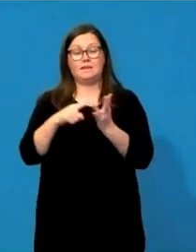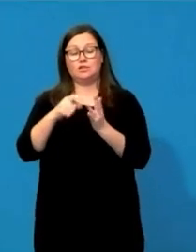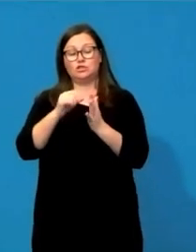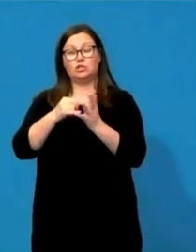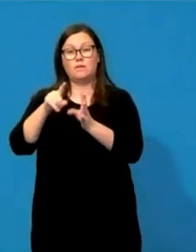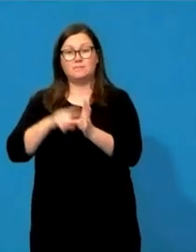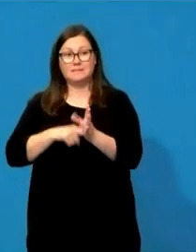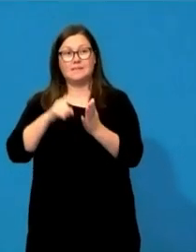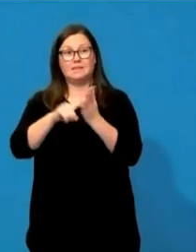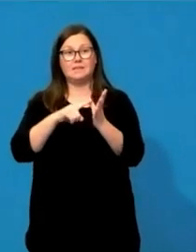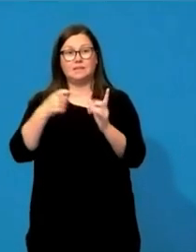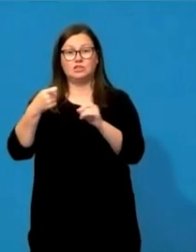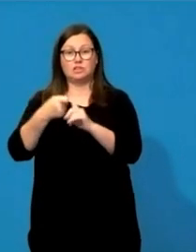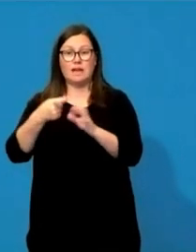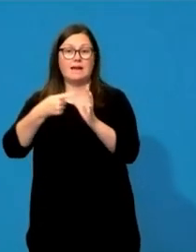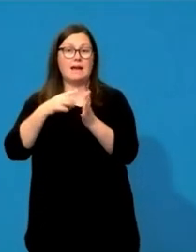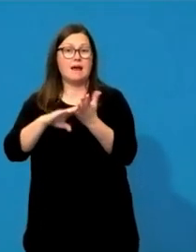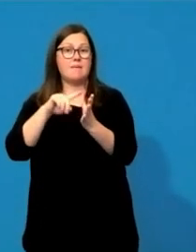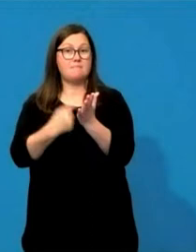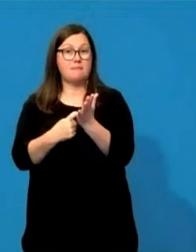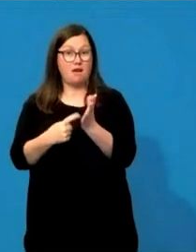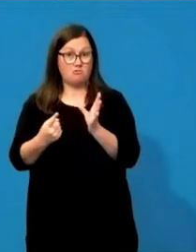who will be appearing, again, from Fitzroy Crossing.